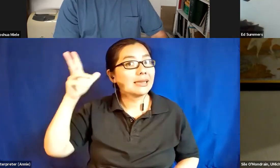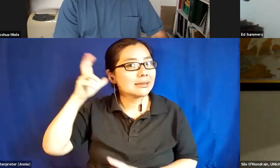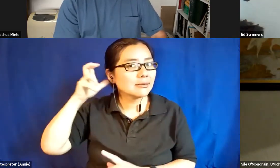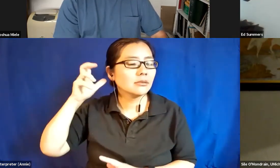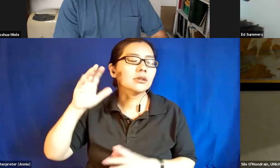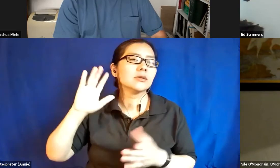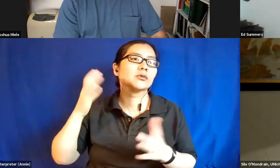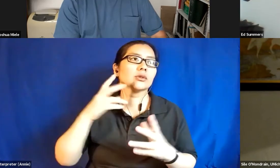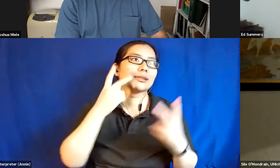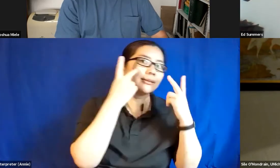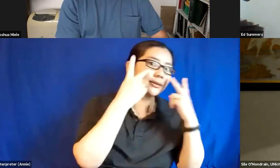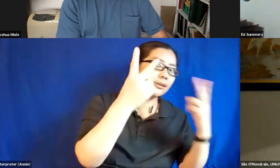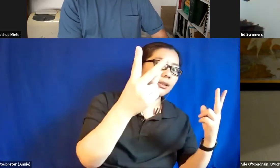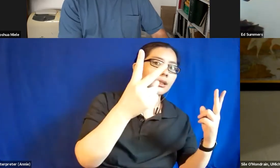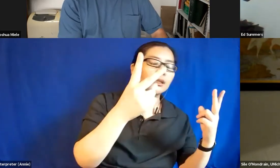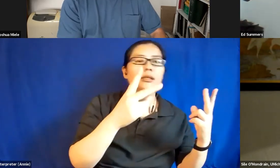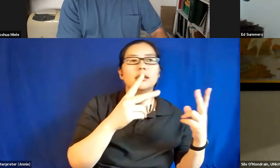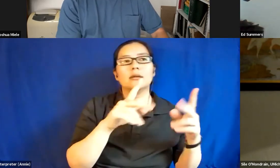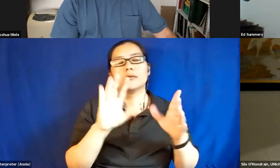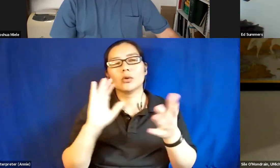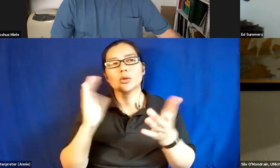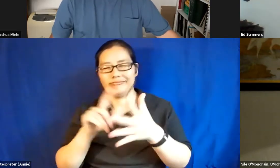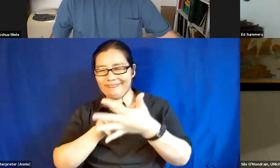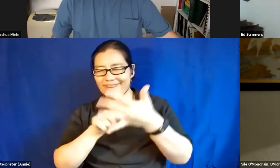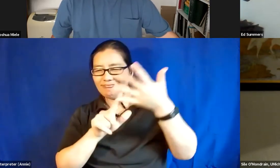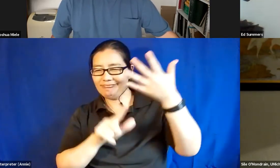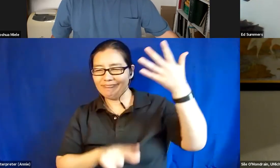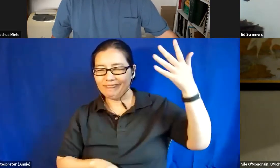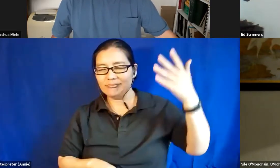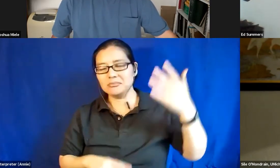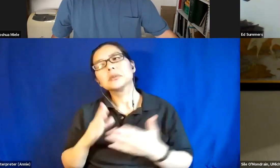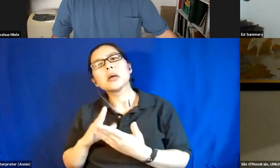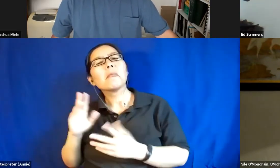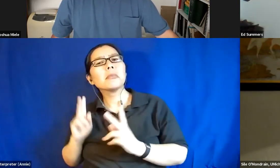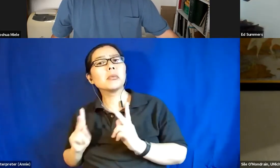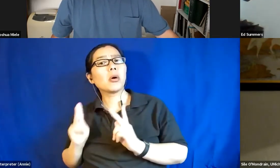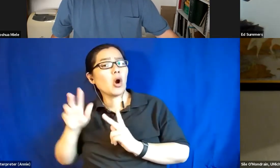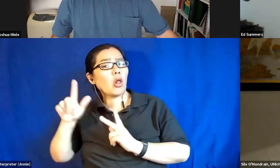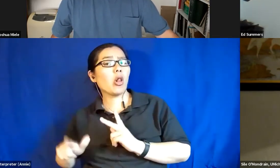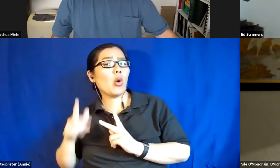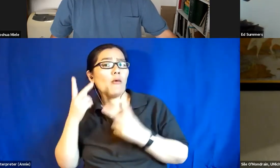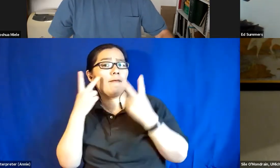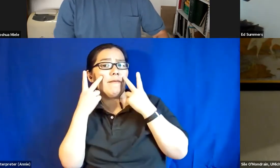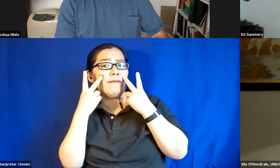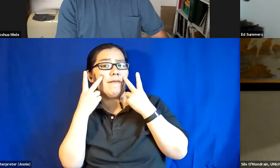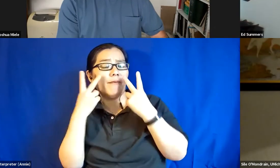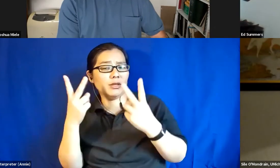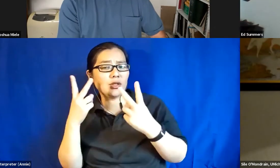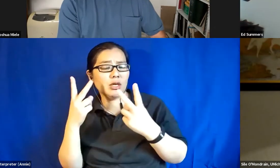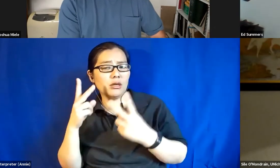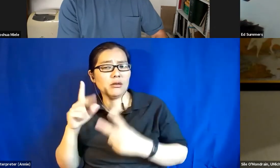. There's plenty of people who are low vision versus touch and other modalities.